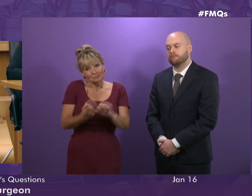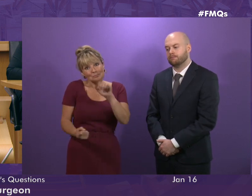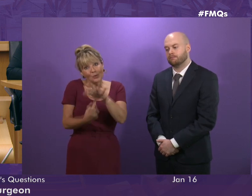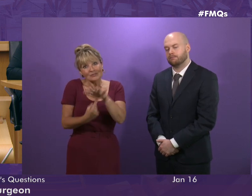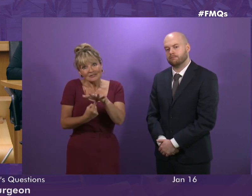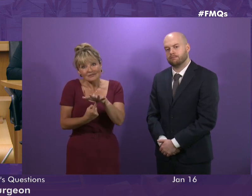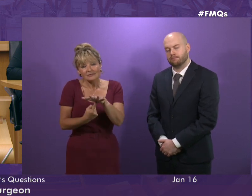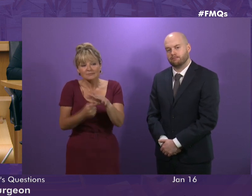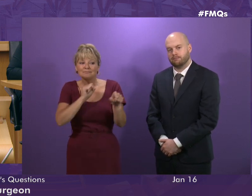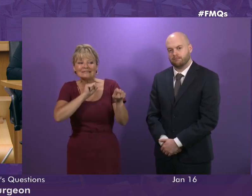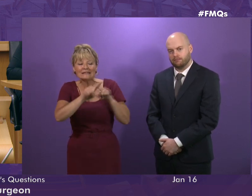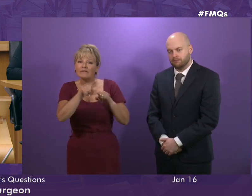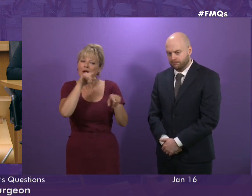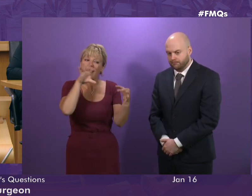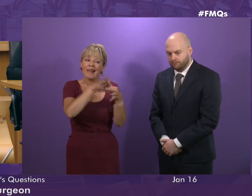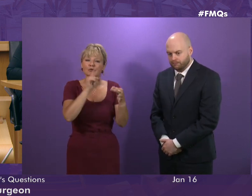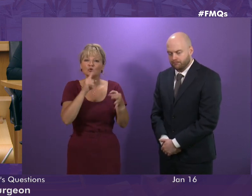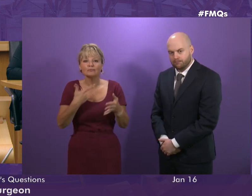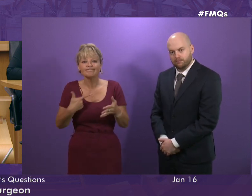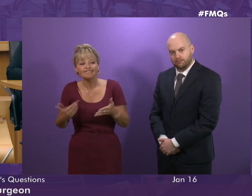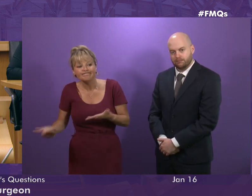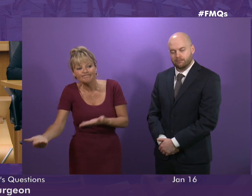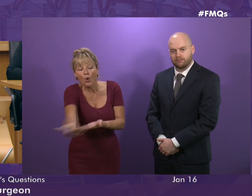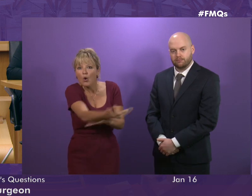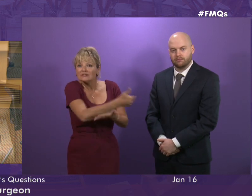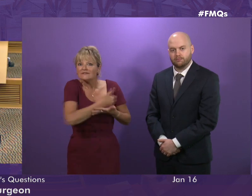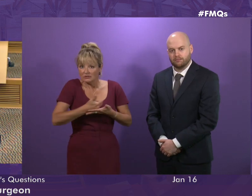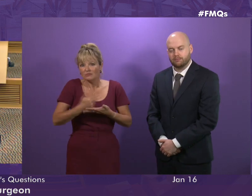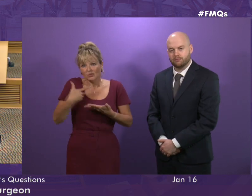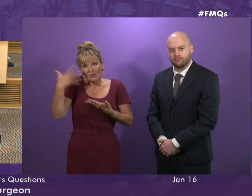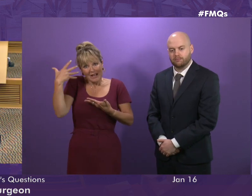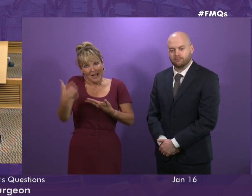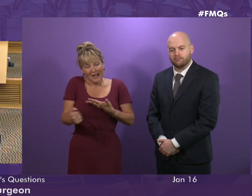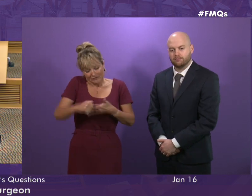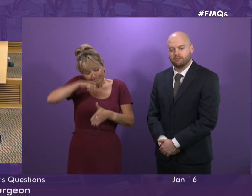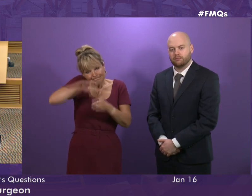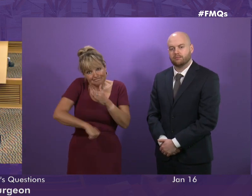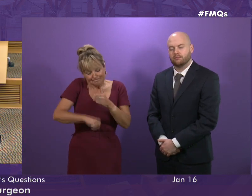On the conservation point, we already have a rigorous regime of statutory salmon conservation